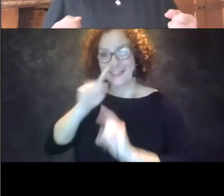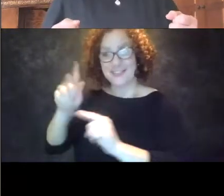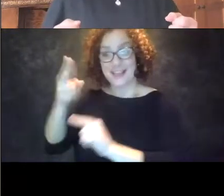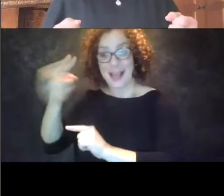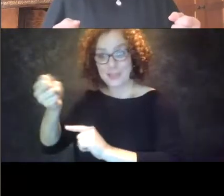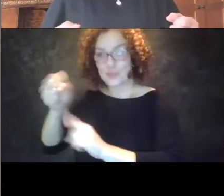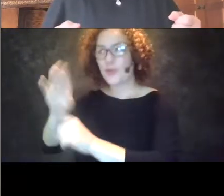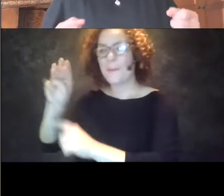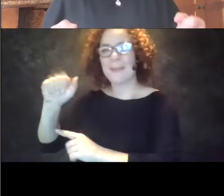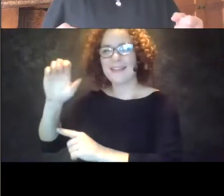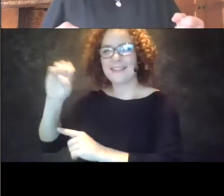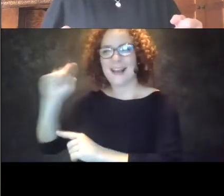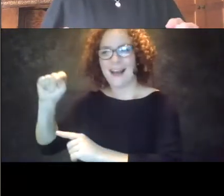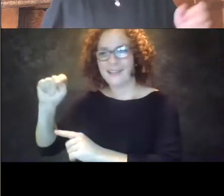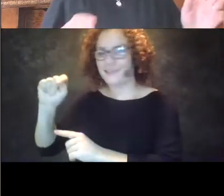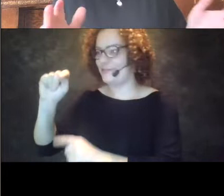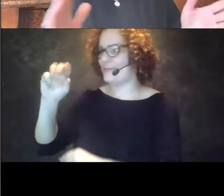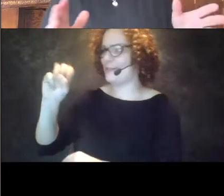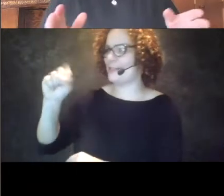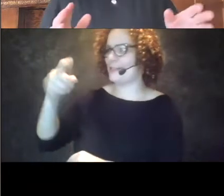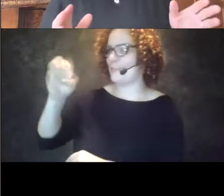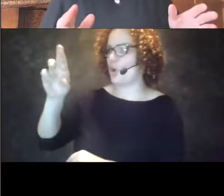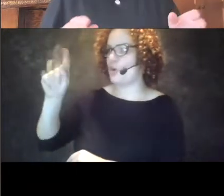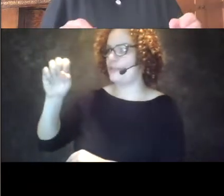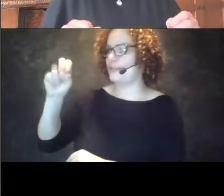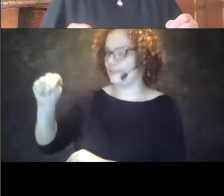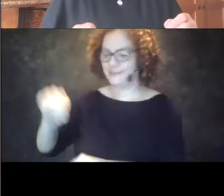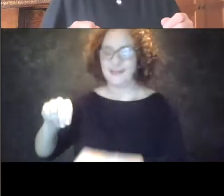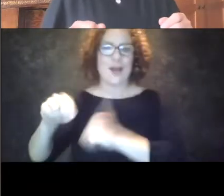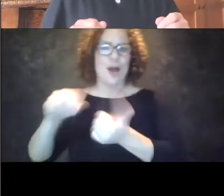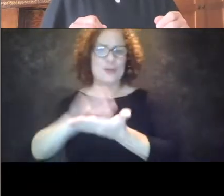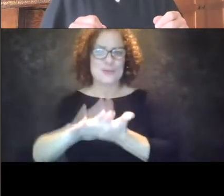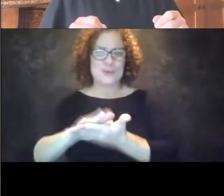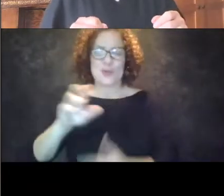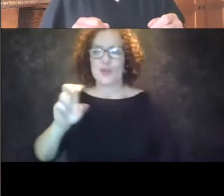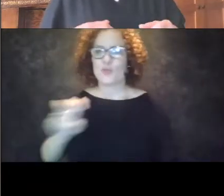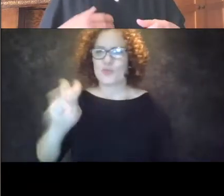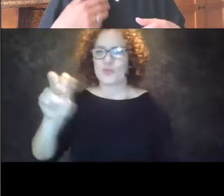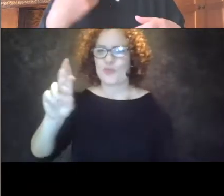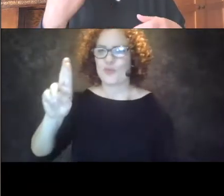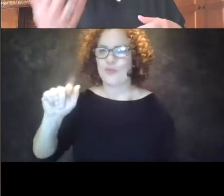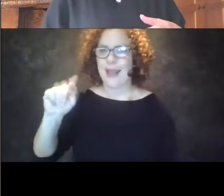mascot was the rattlers because we have rattlesnakes nearby. And that, but then Kayla mentioned